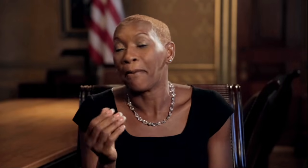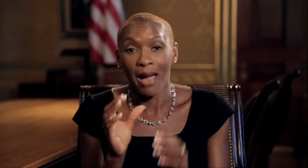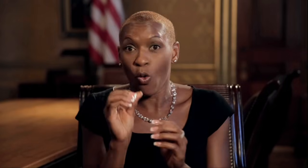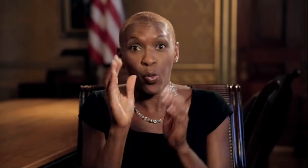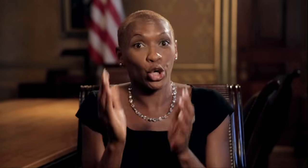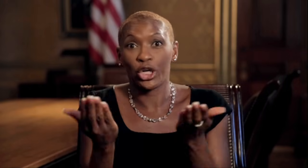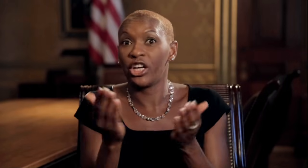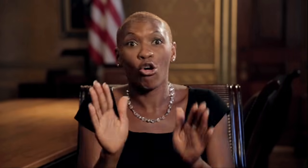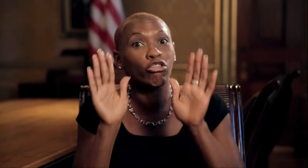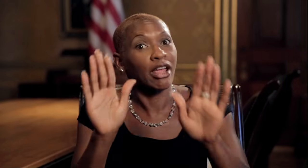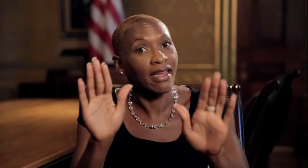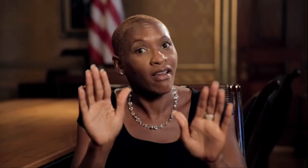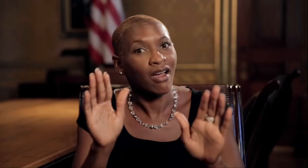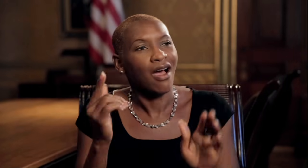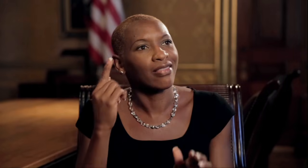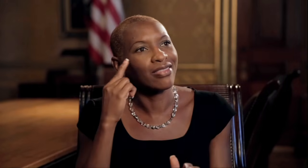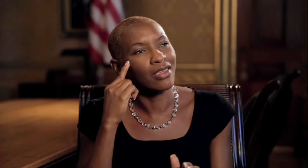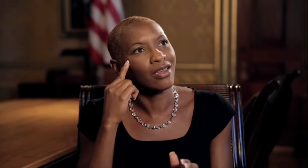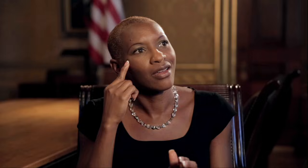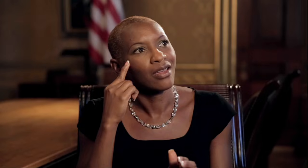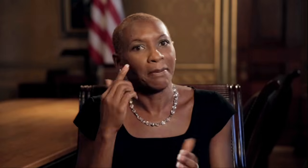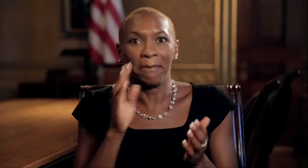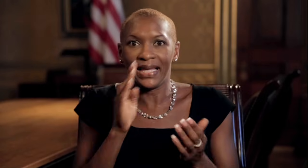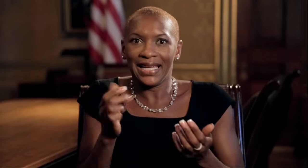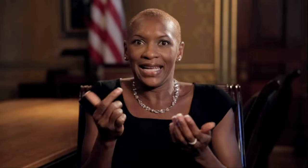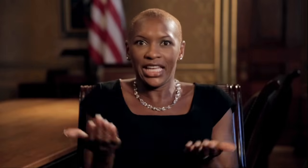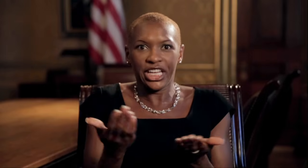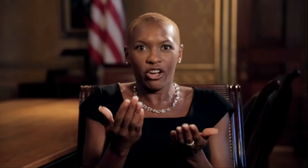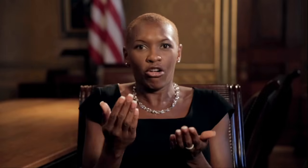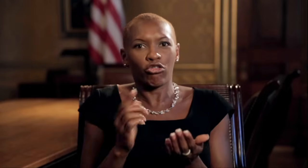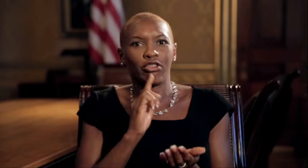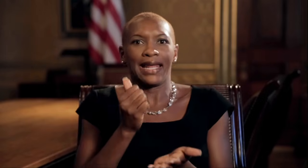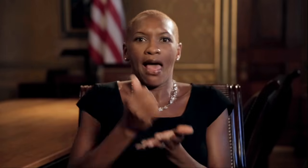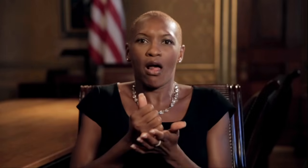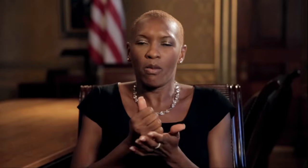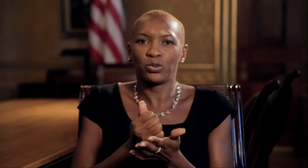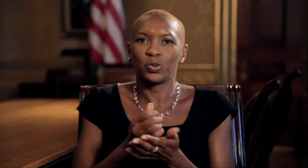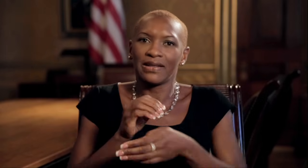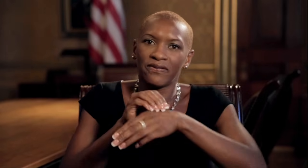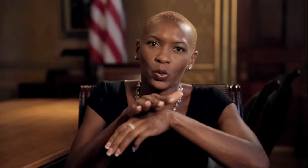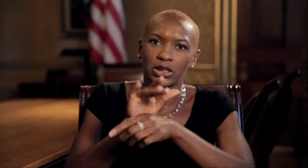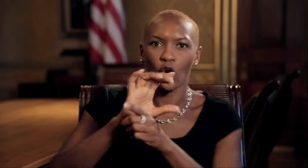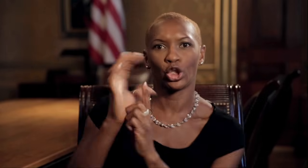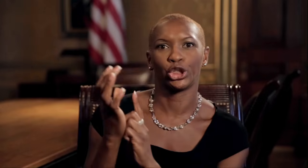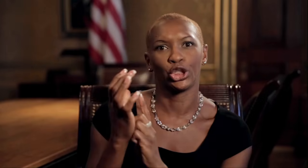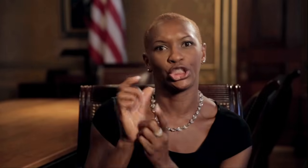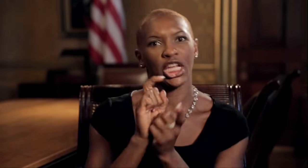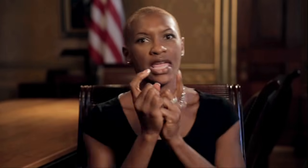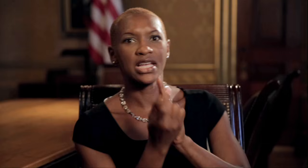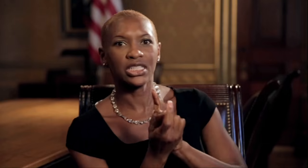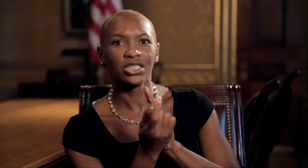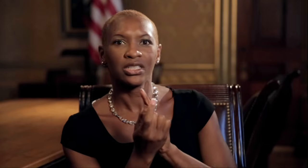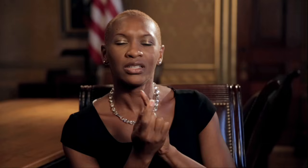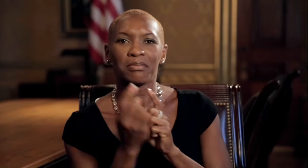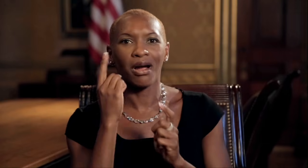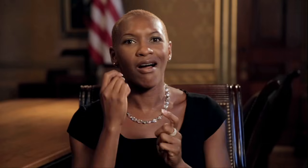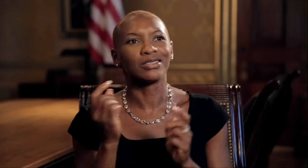My co-workers here are great. I think being here really enables me to effect a change in culture because